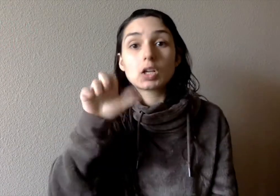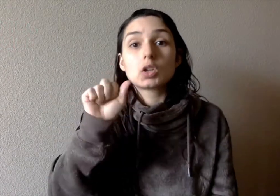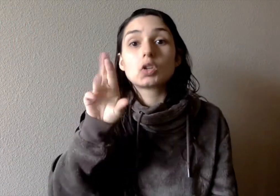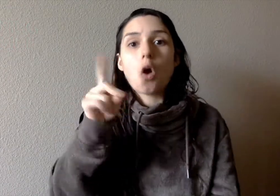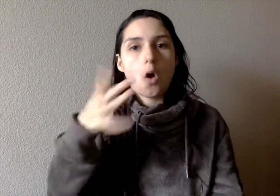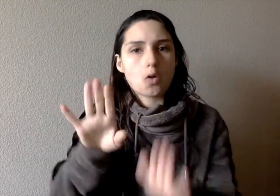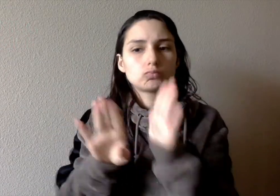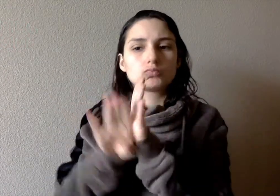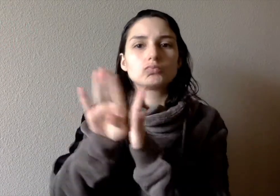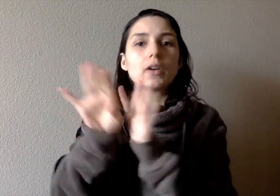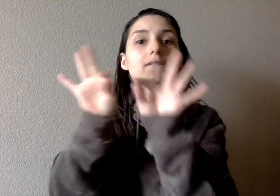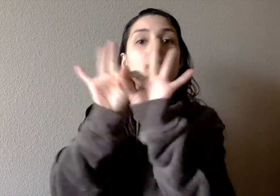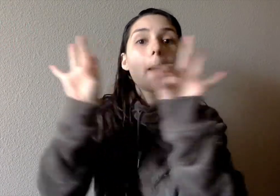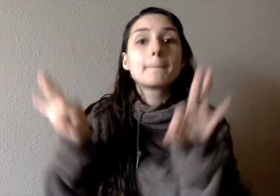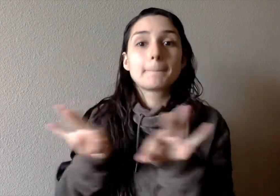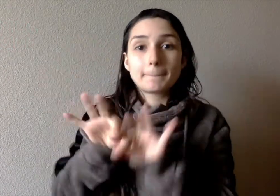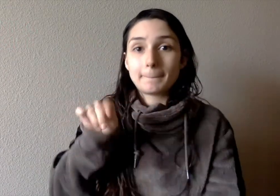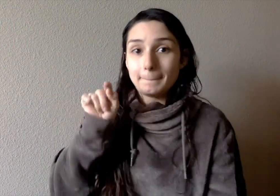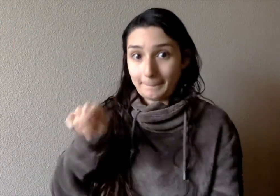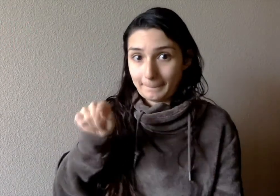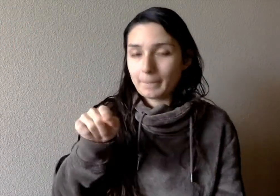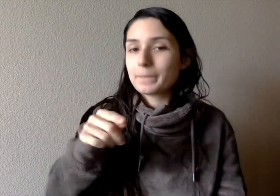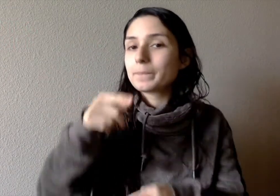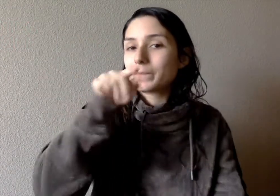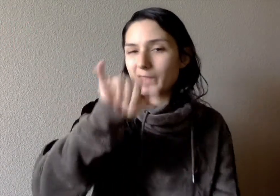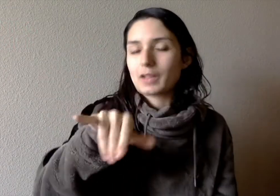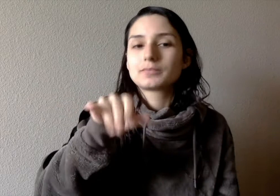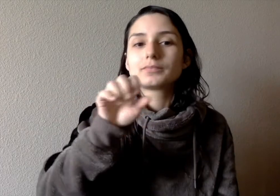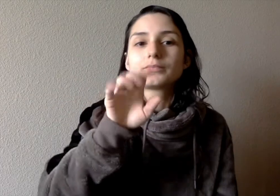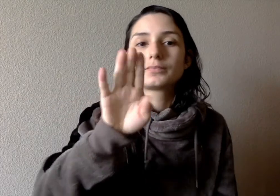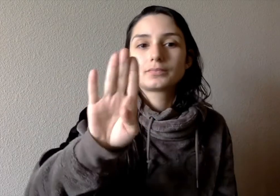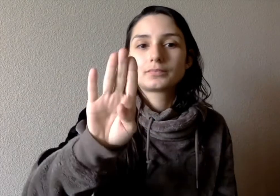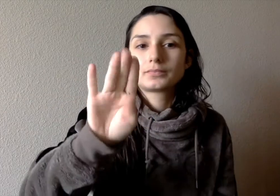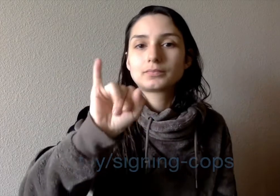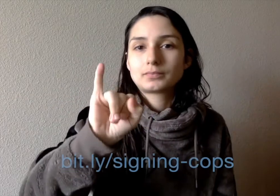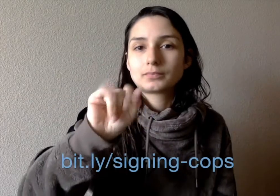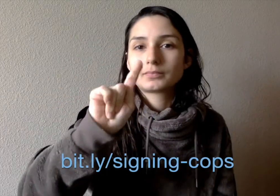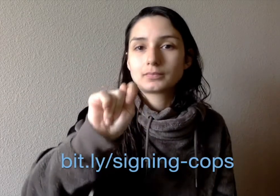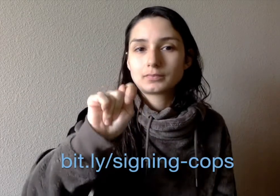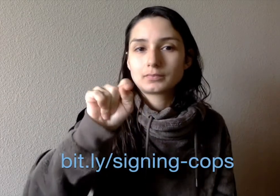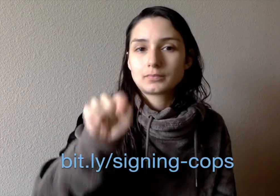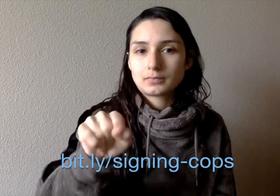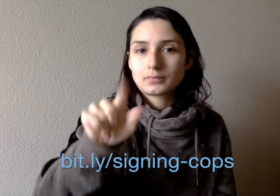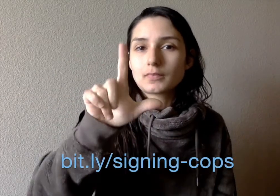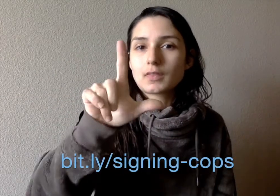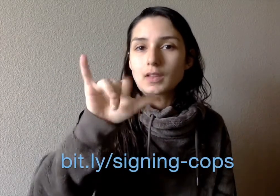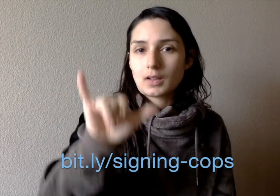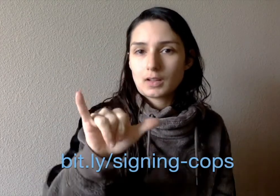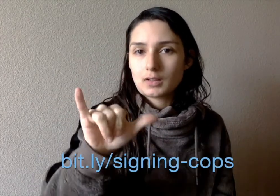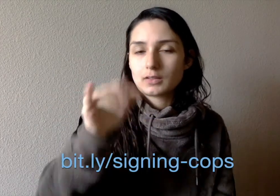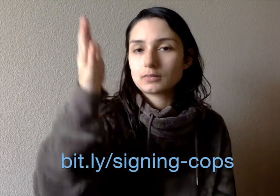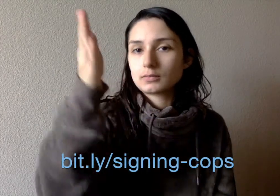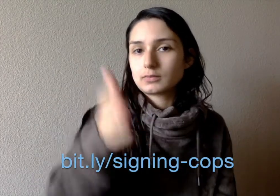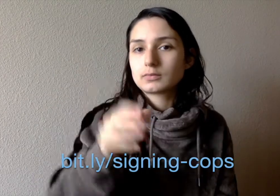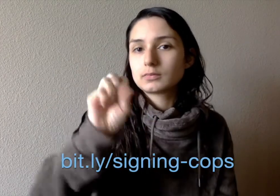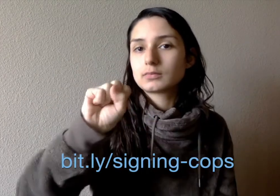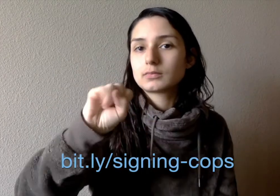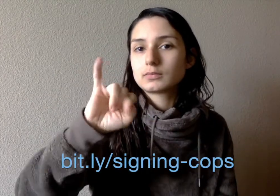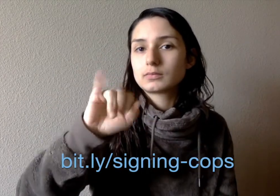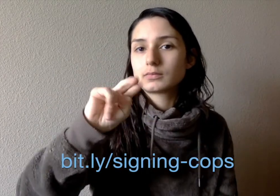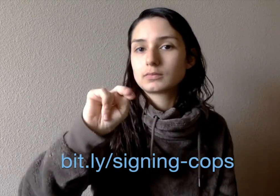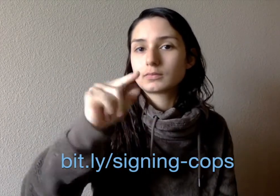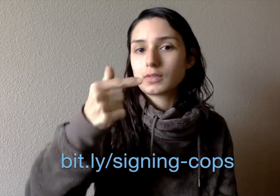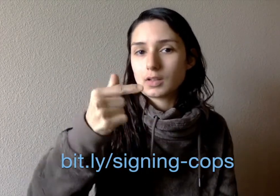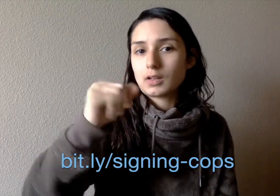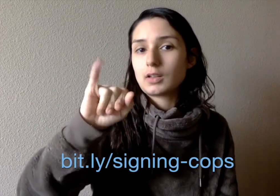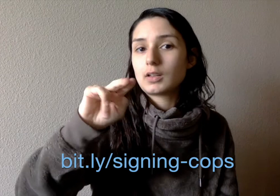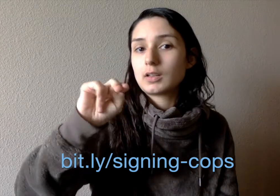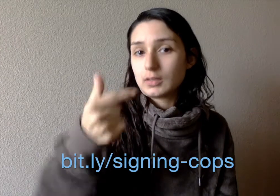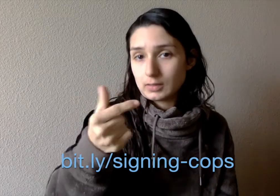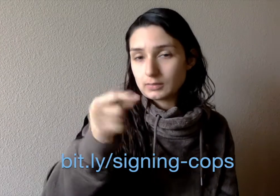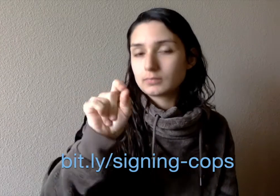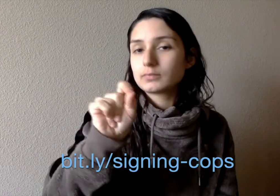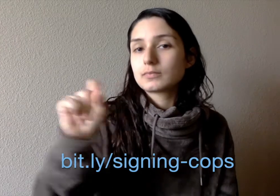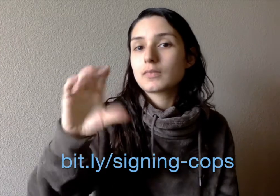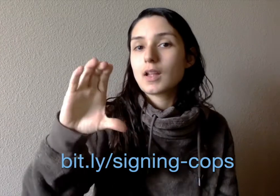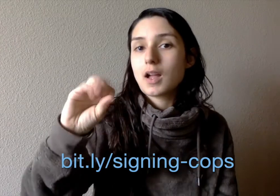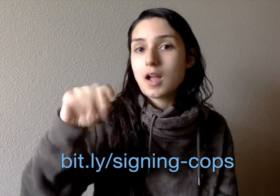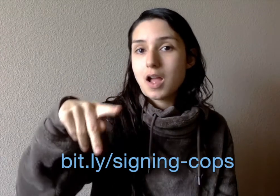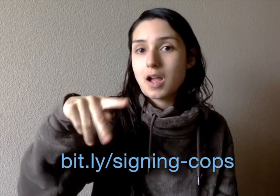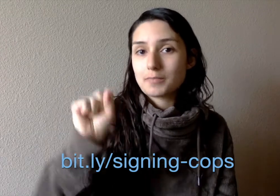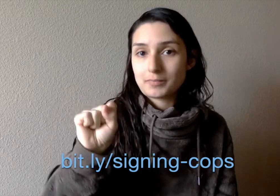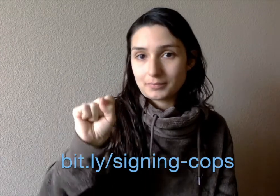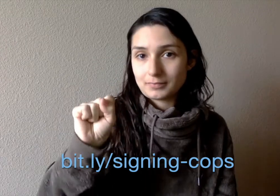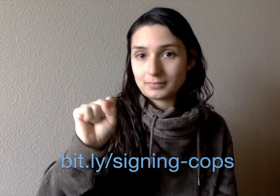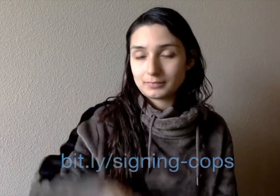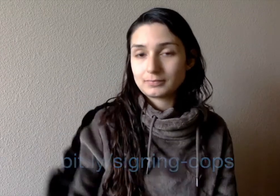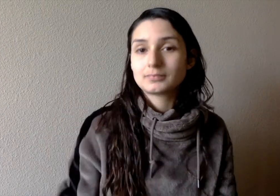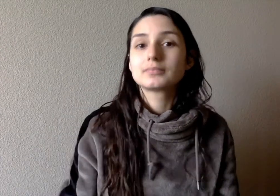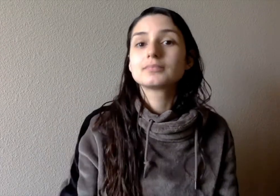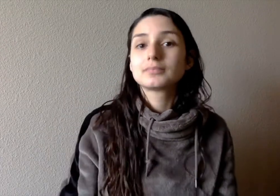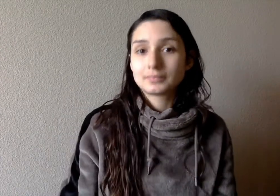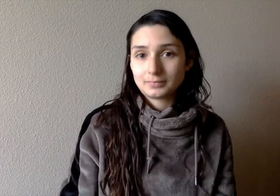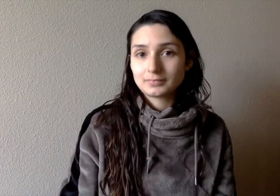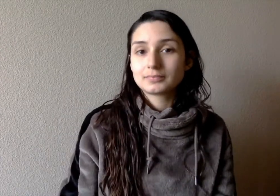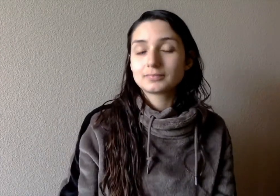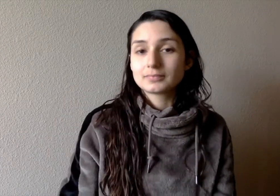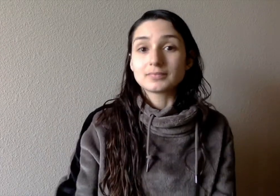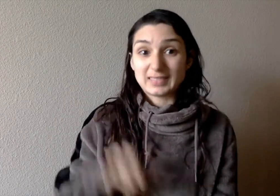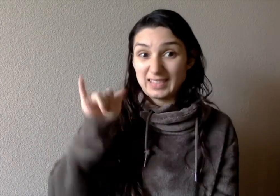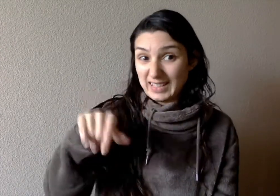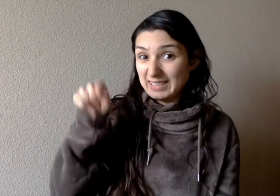HEARD made a form at bit.ly/signing-cops